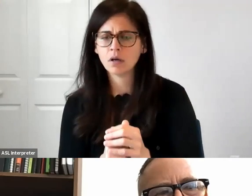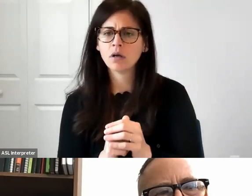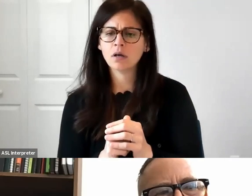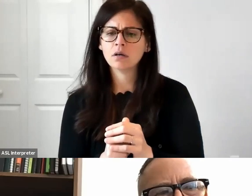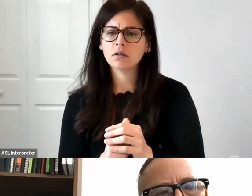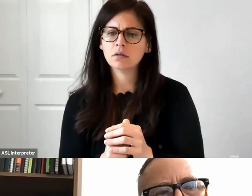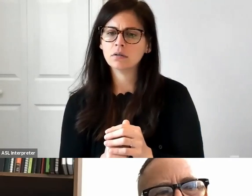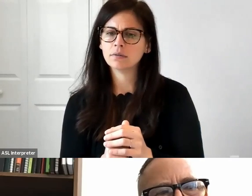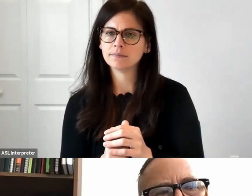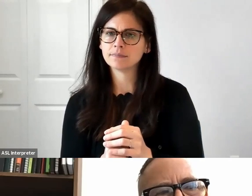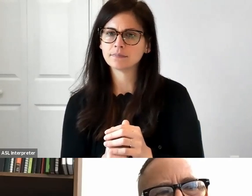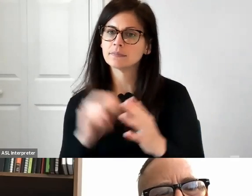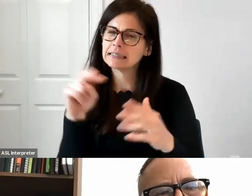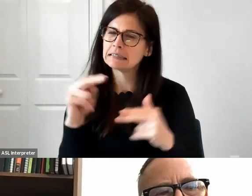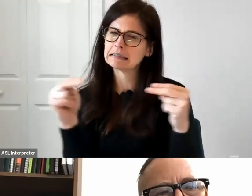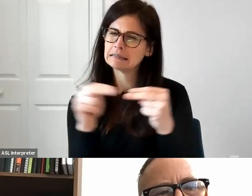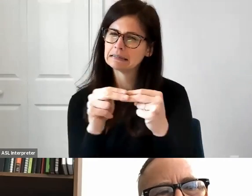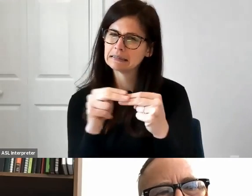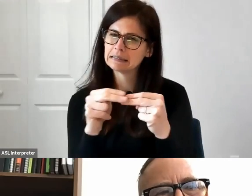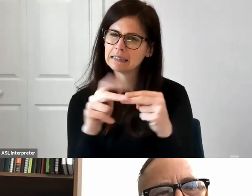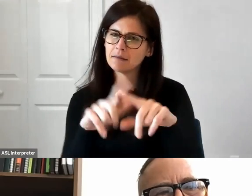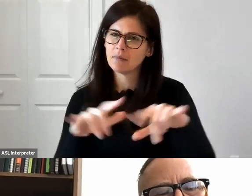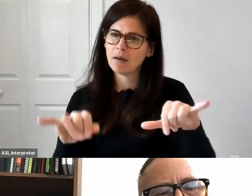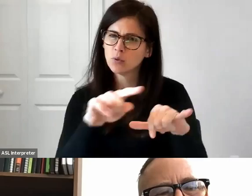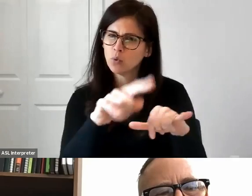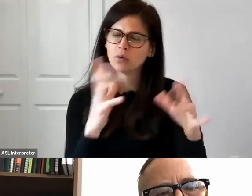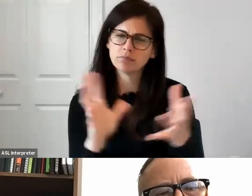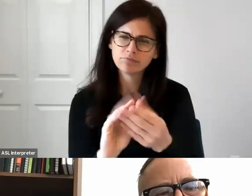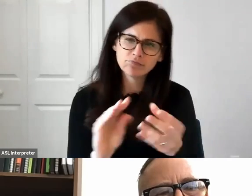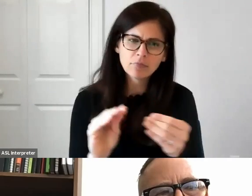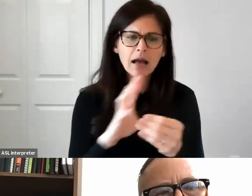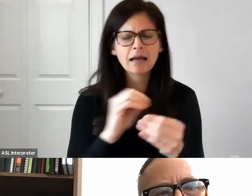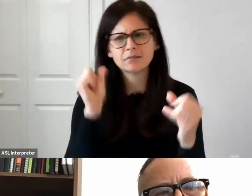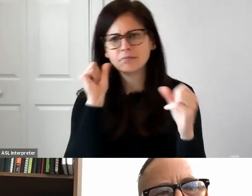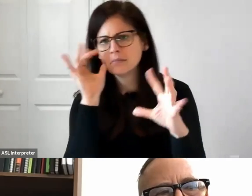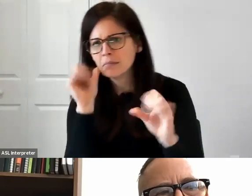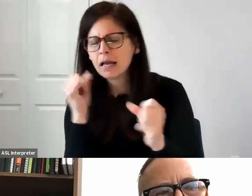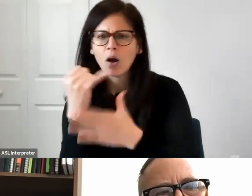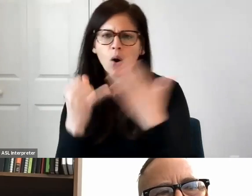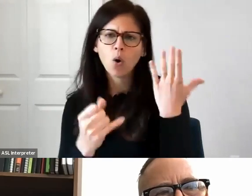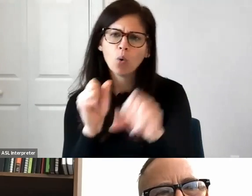looking at the slides on the screen, and the amazing artwork that has been produced